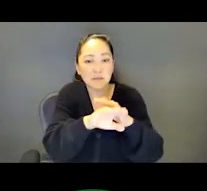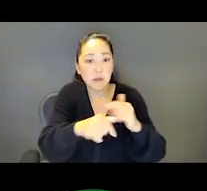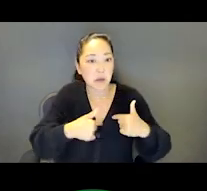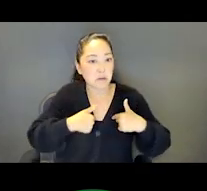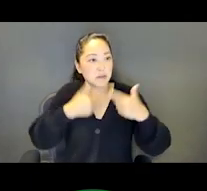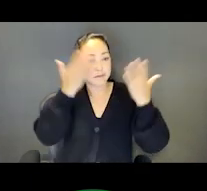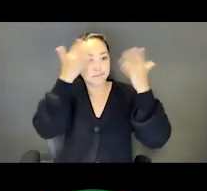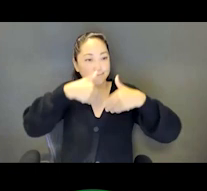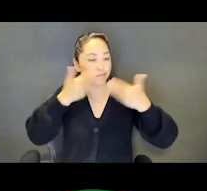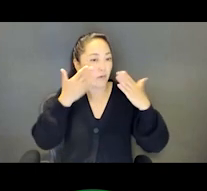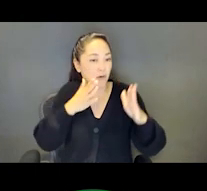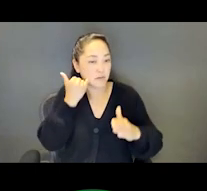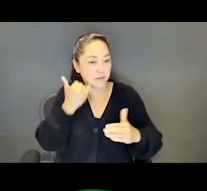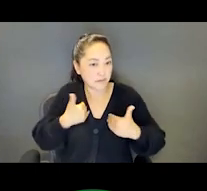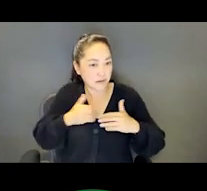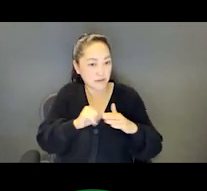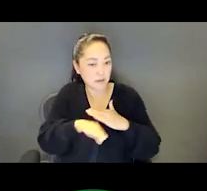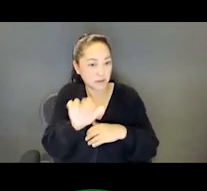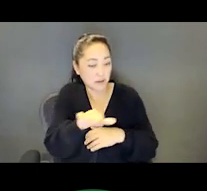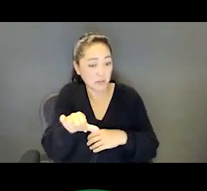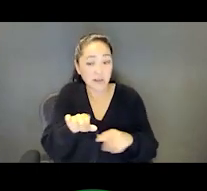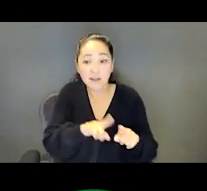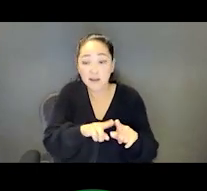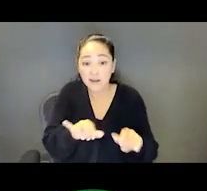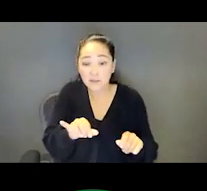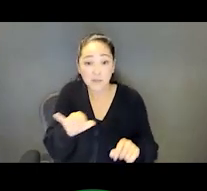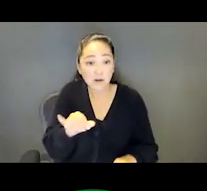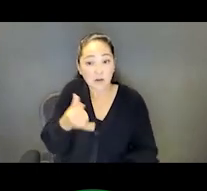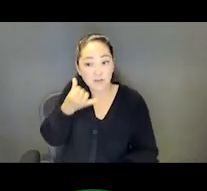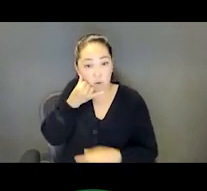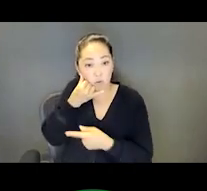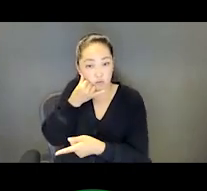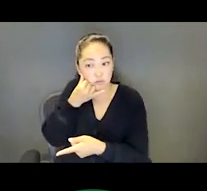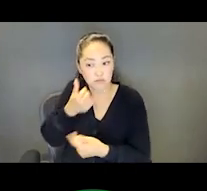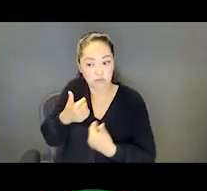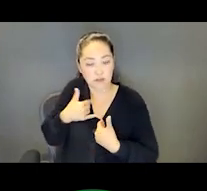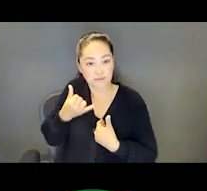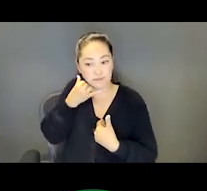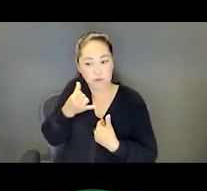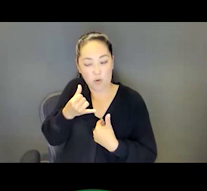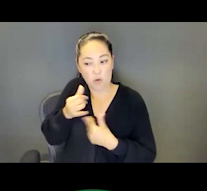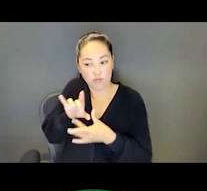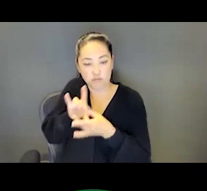Or staff that is dedicated to answering the questions. Or at least staff that has. List